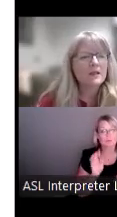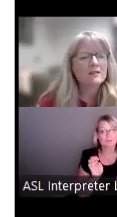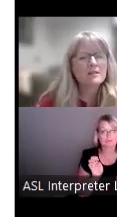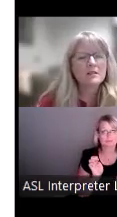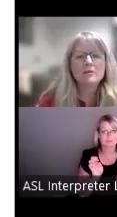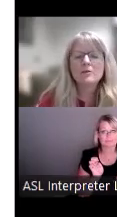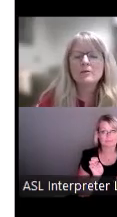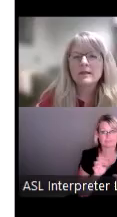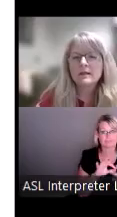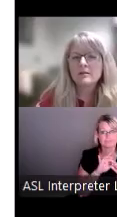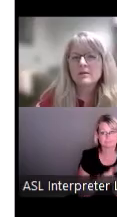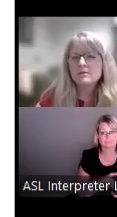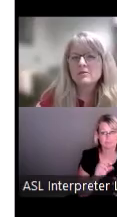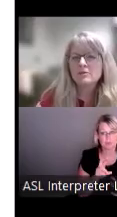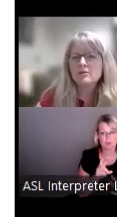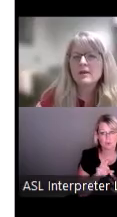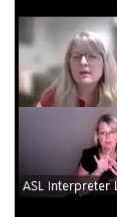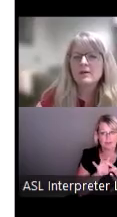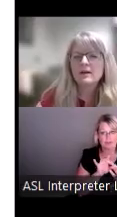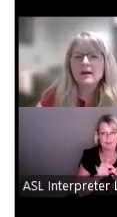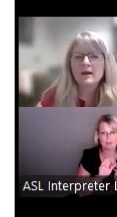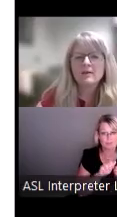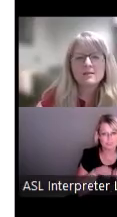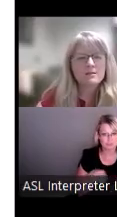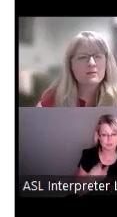connected or correlated with children that are at high risk